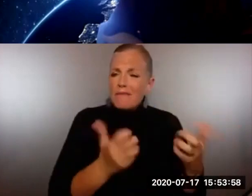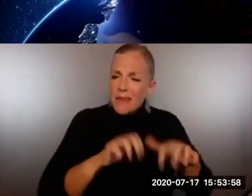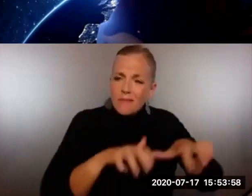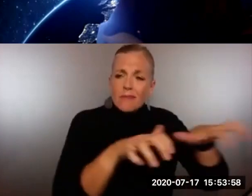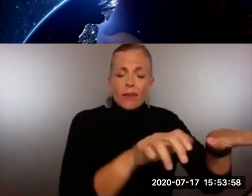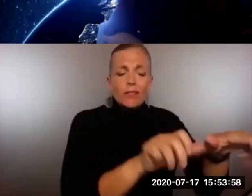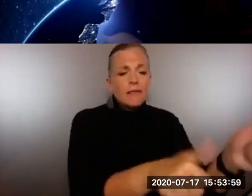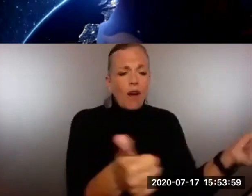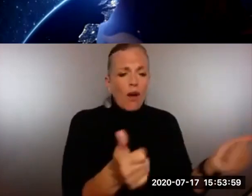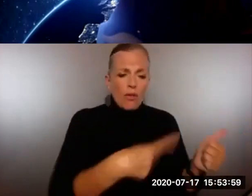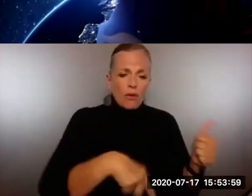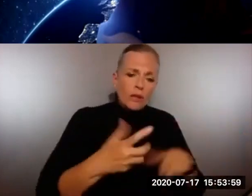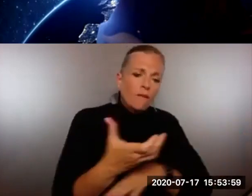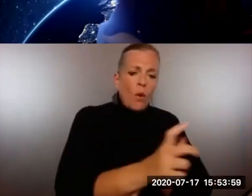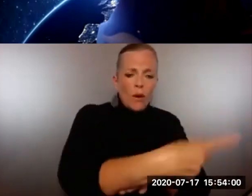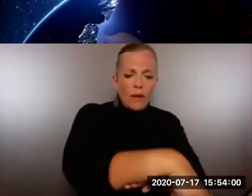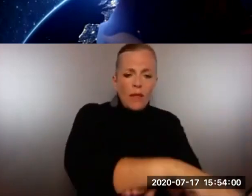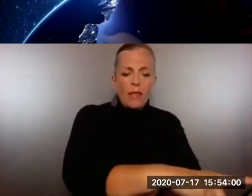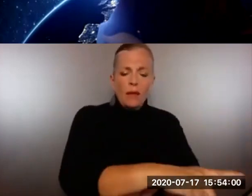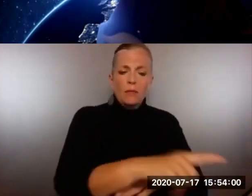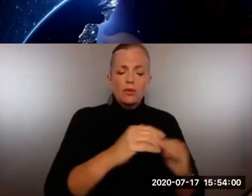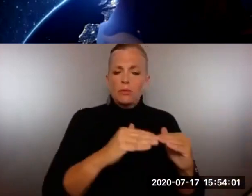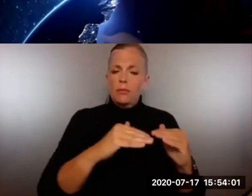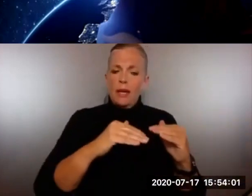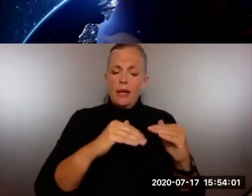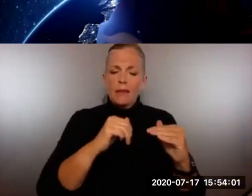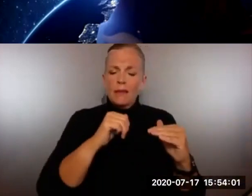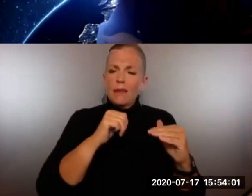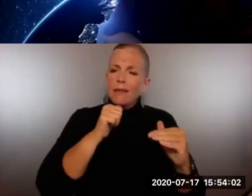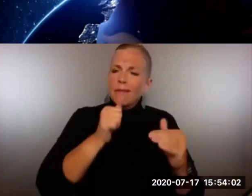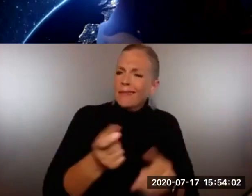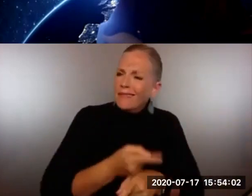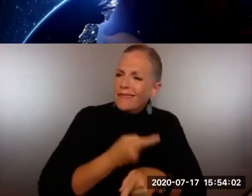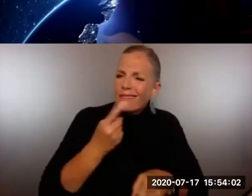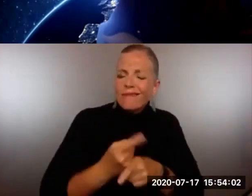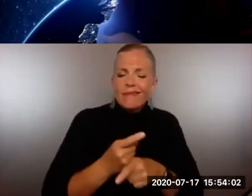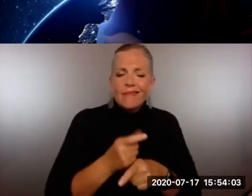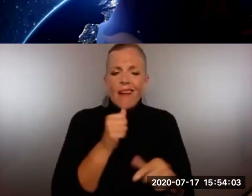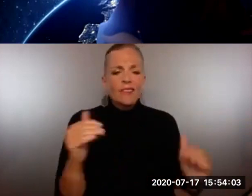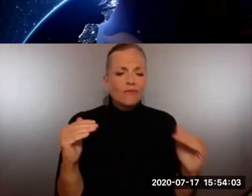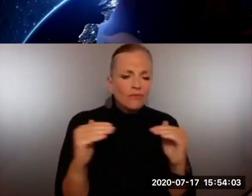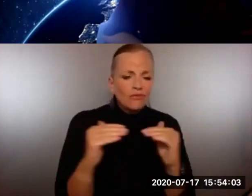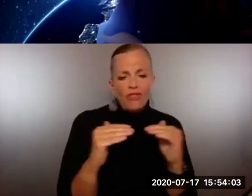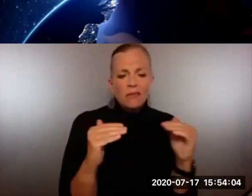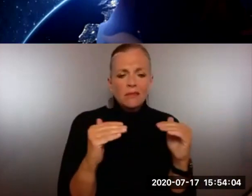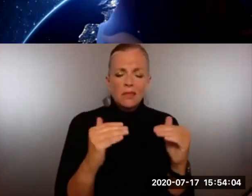of being unjustly judged to be incapable of learning